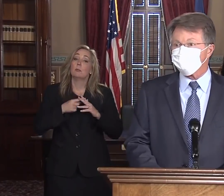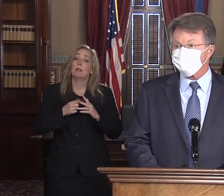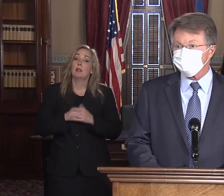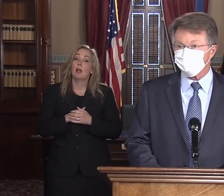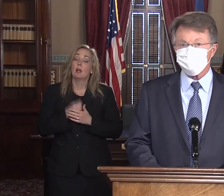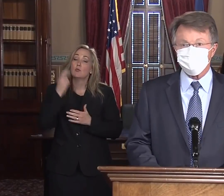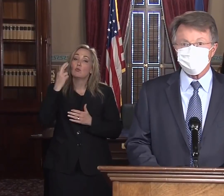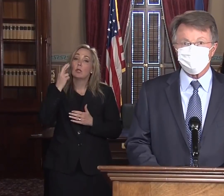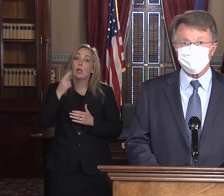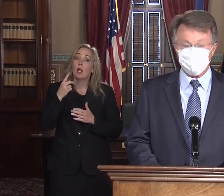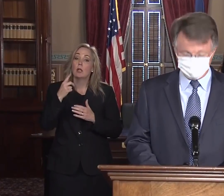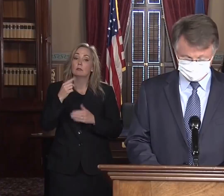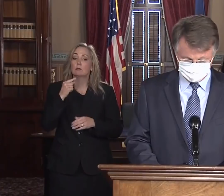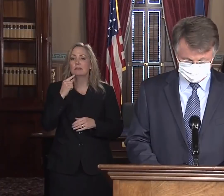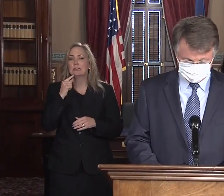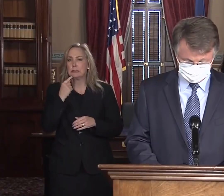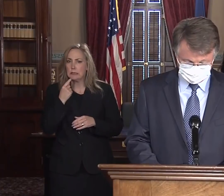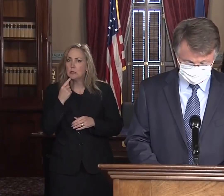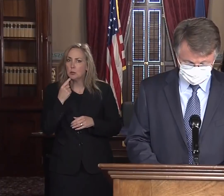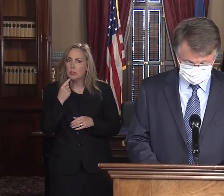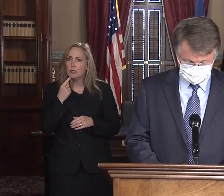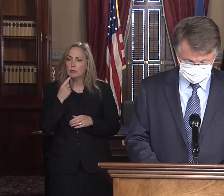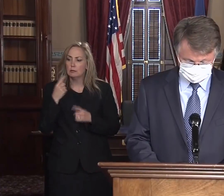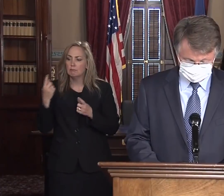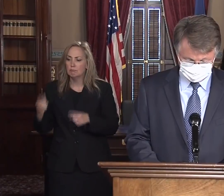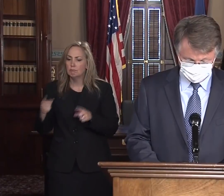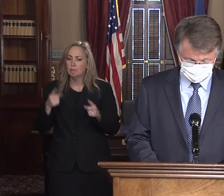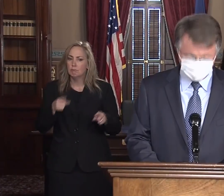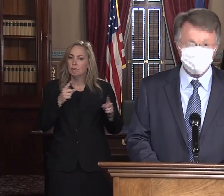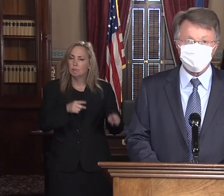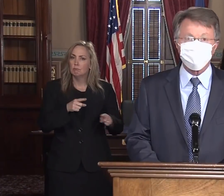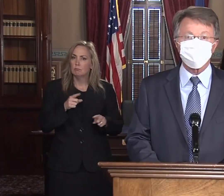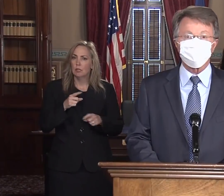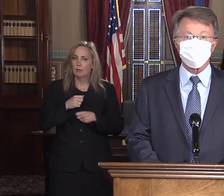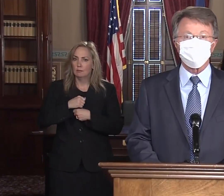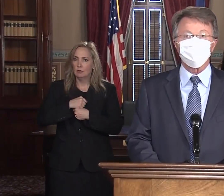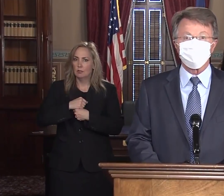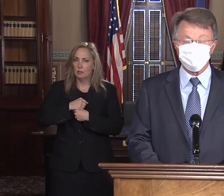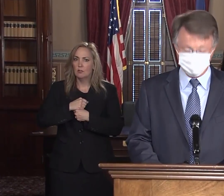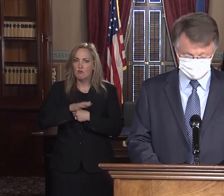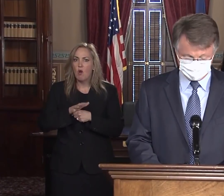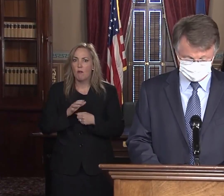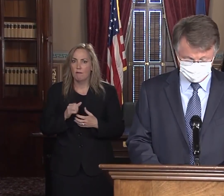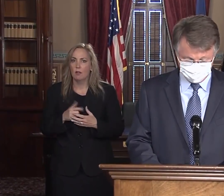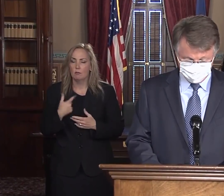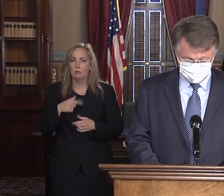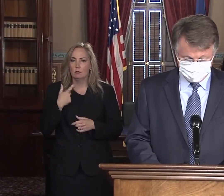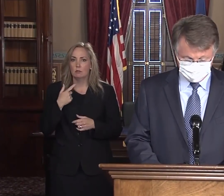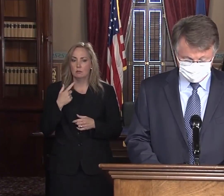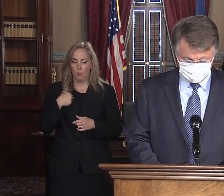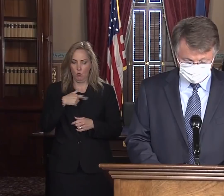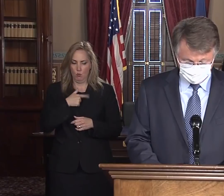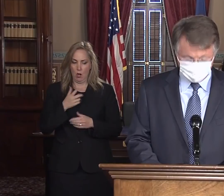YOU, GOVERNOR WHITMER FOR INVITING ME OVER TODAY. WHEN WE BEGAN TO REALIZE THE SERIOUSNESS OF THE CONSEQUENCES